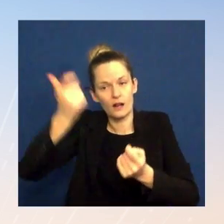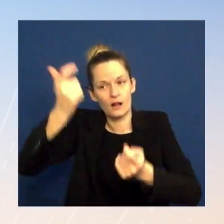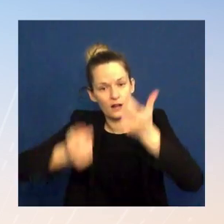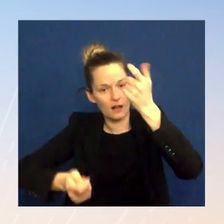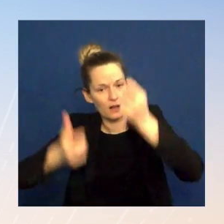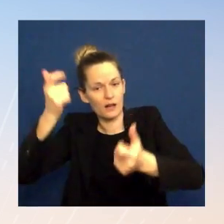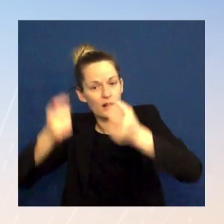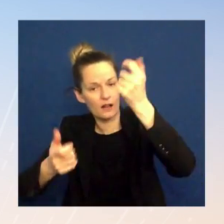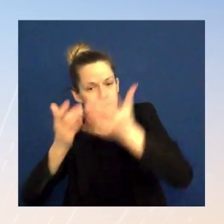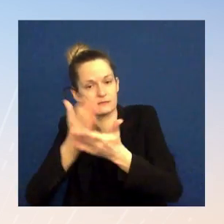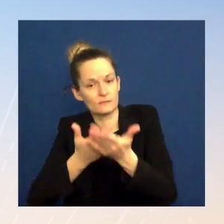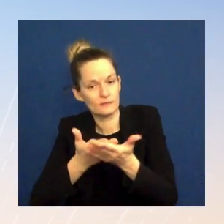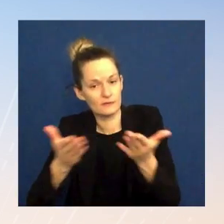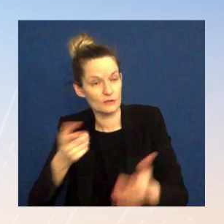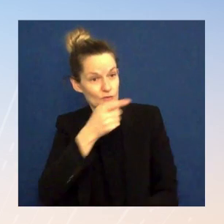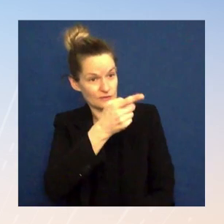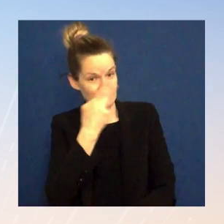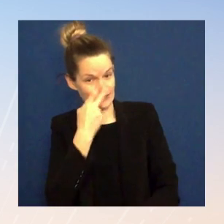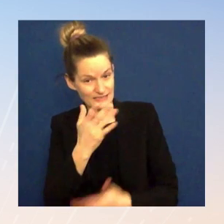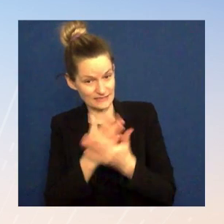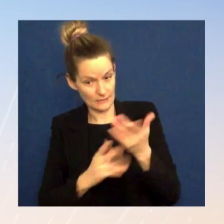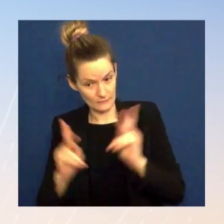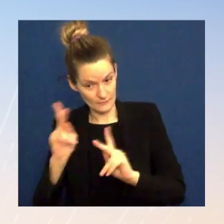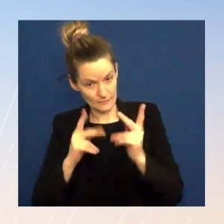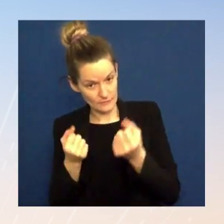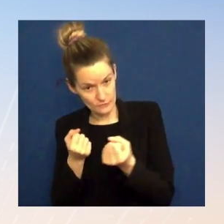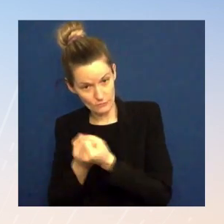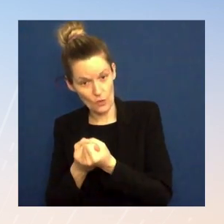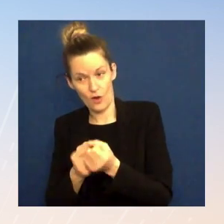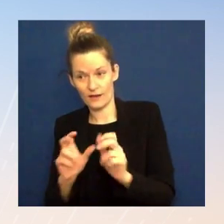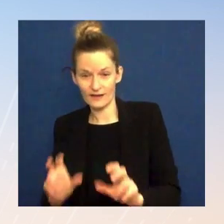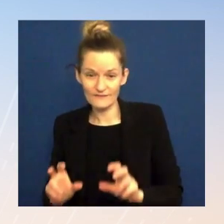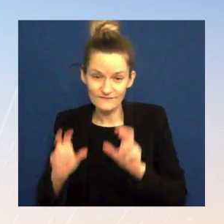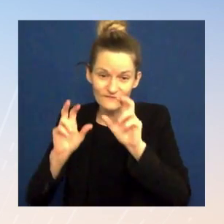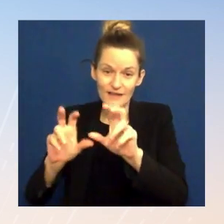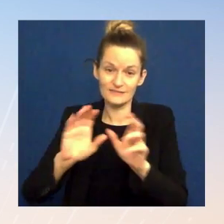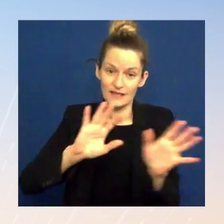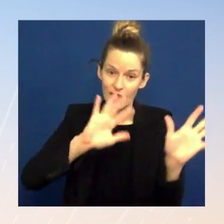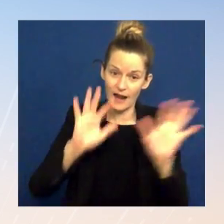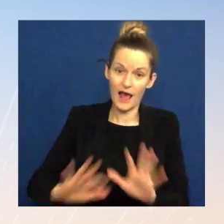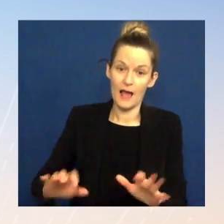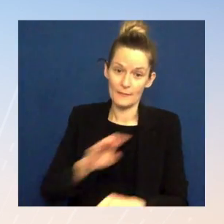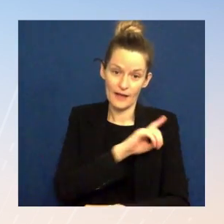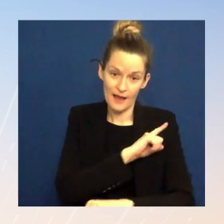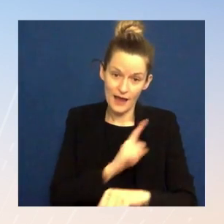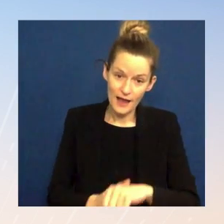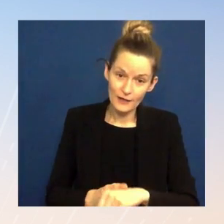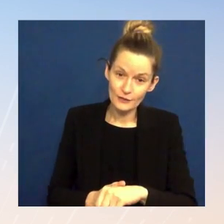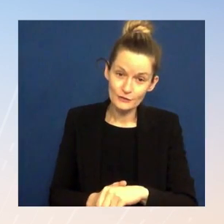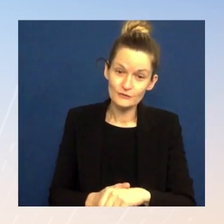Do they want to be a part of the largest investment in early childhood education in history? Do they want to make healthcare more affordable and accessible?